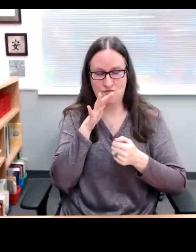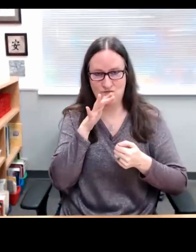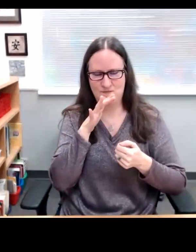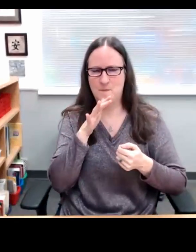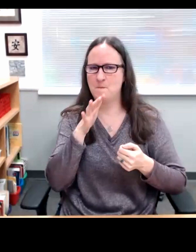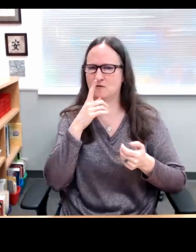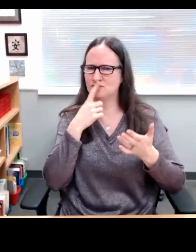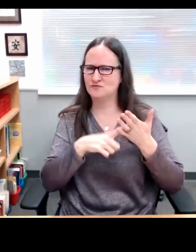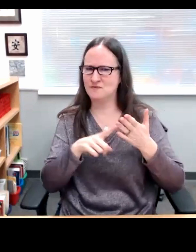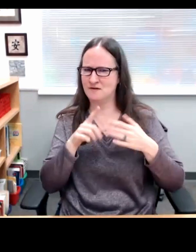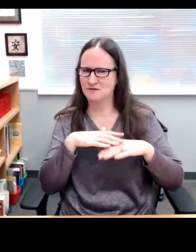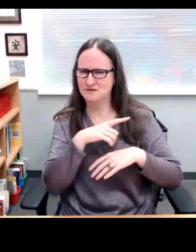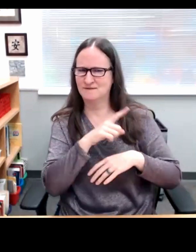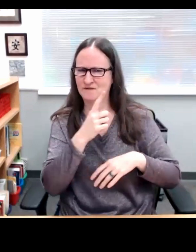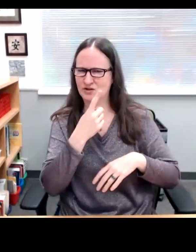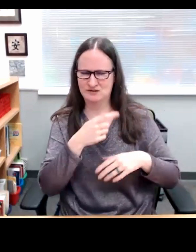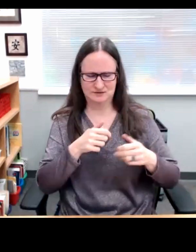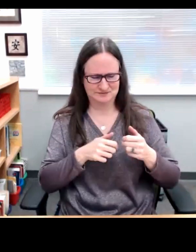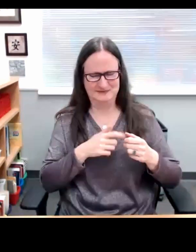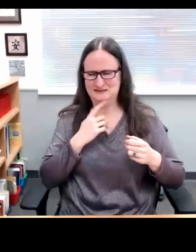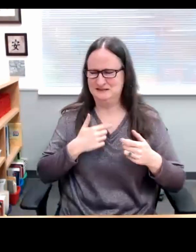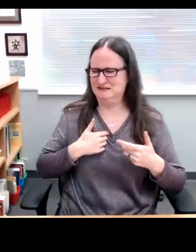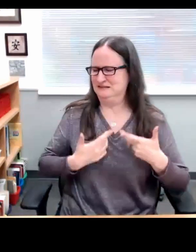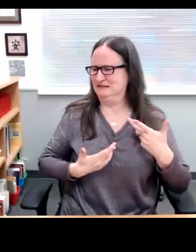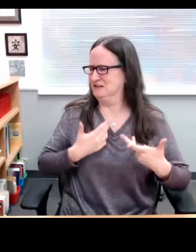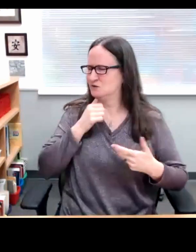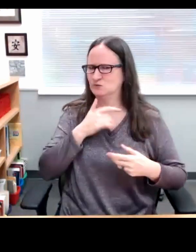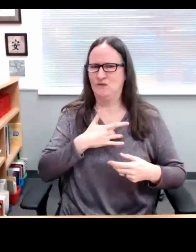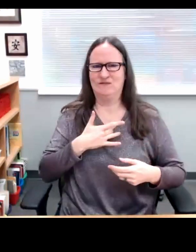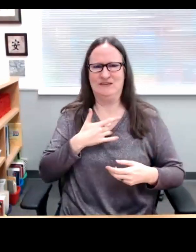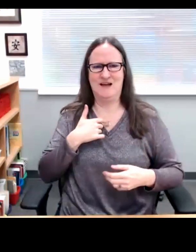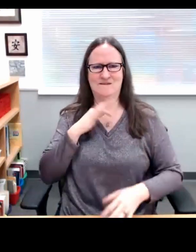dark hair who's texting her mom, her mom keeps checking up on her. And at first she's like,